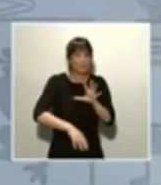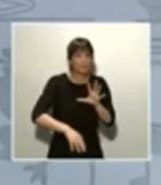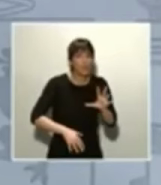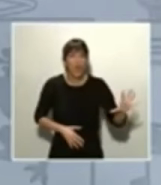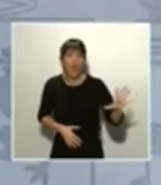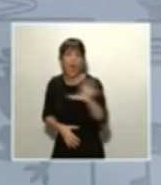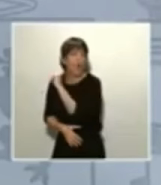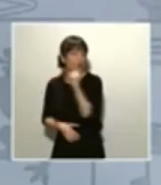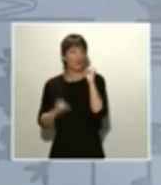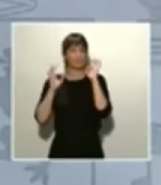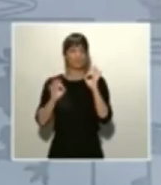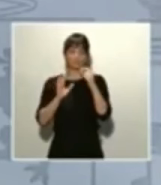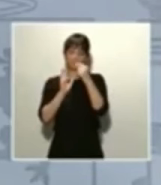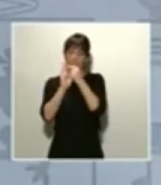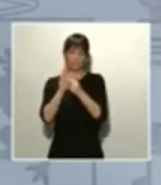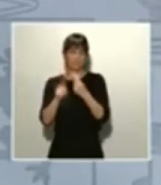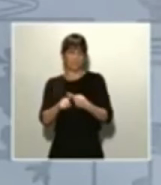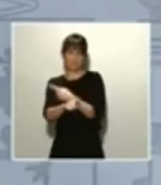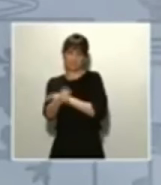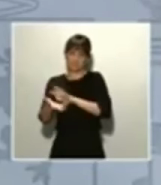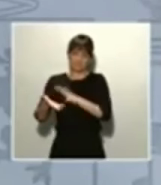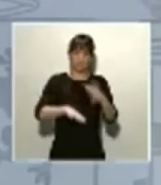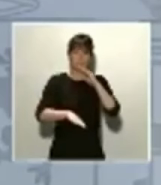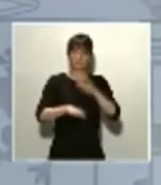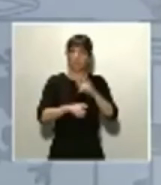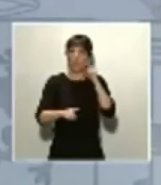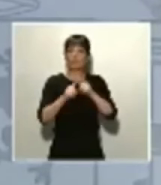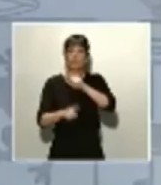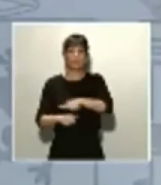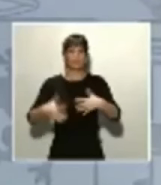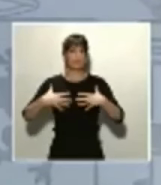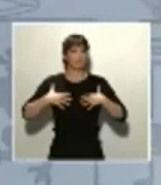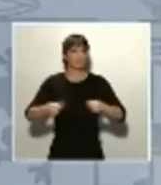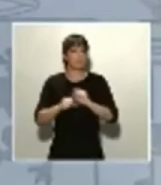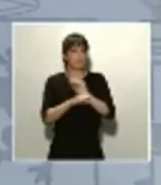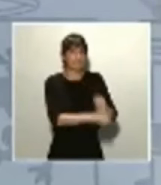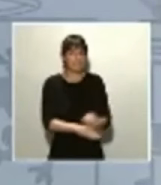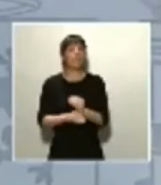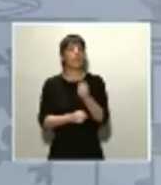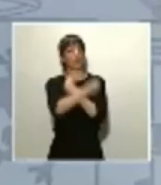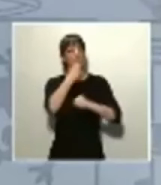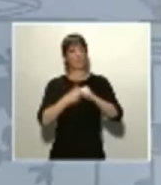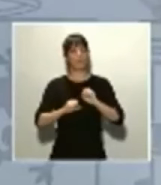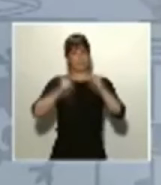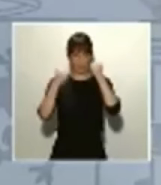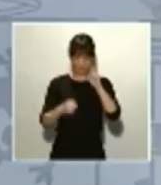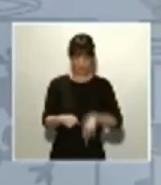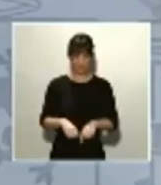is facing the most serious healthcare emergency in the last century. We are unprepared for this. We'll stop the recording there.